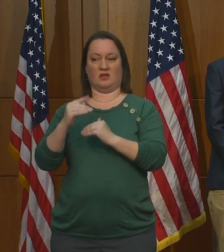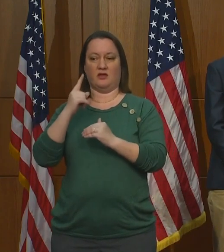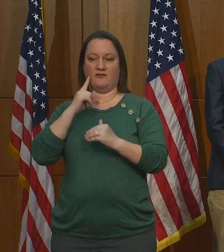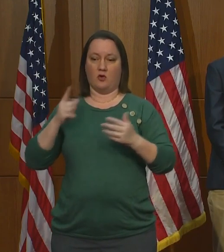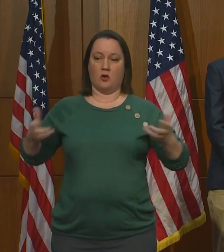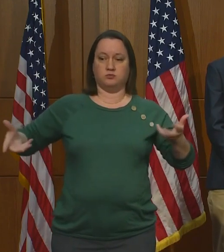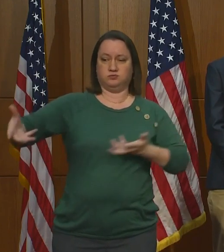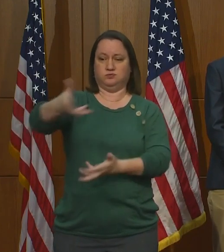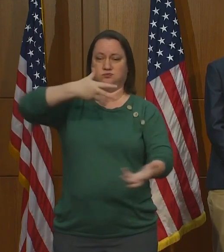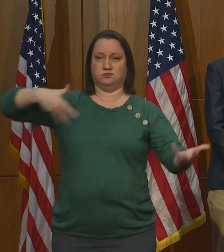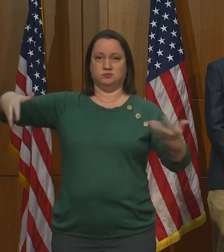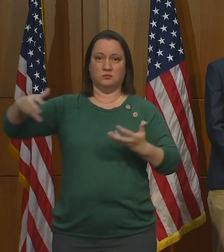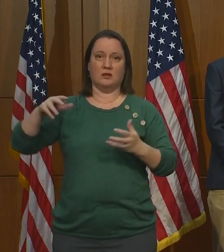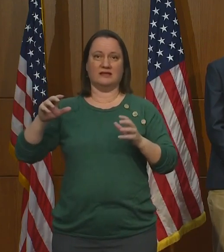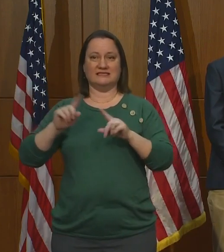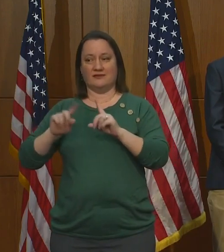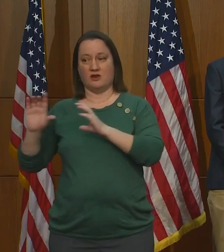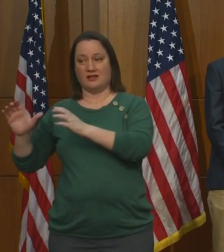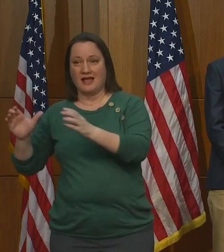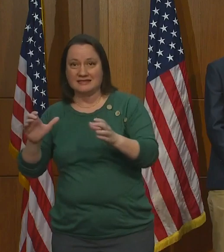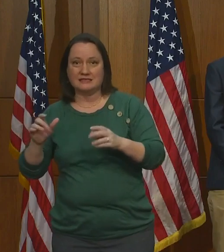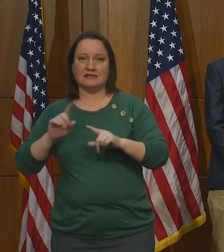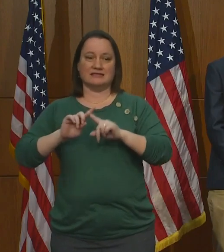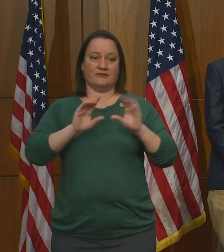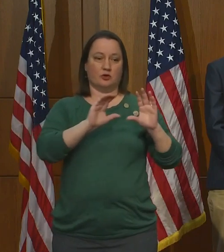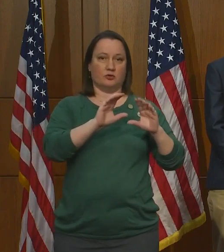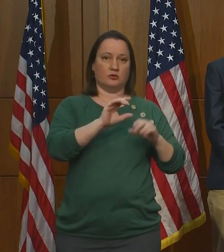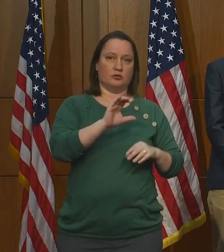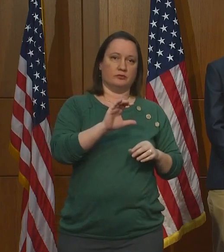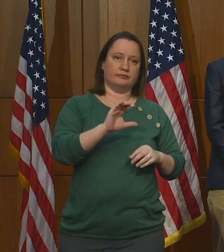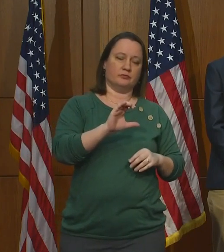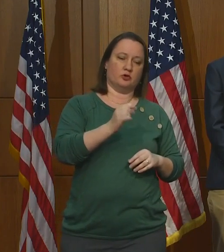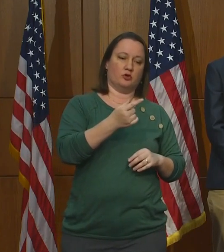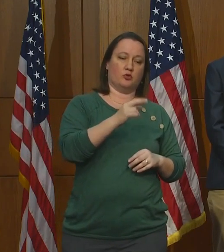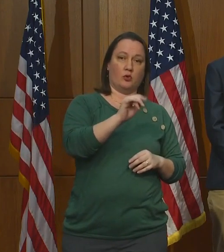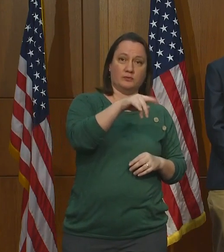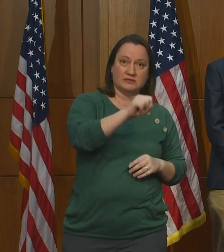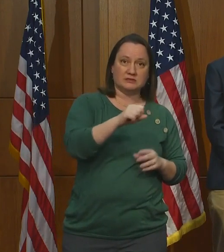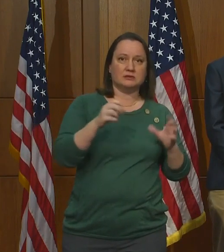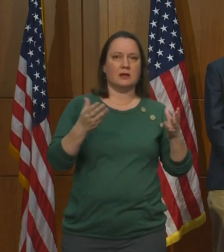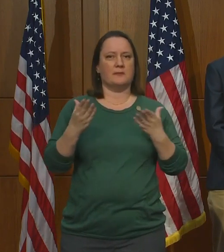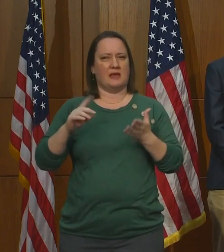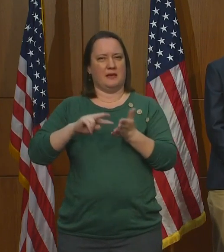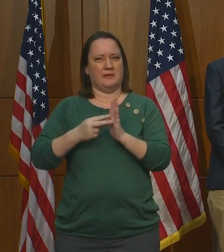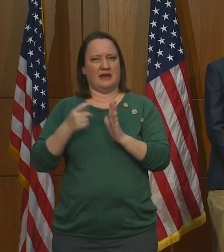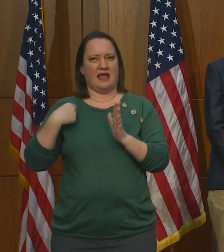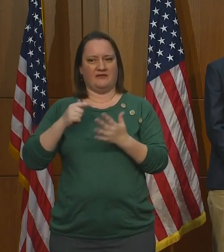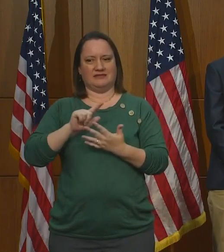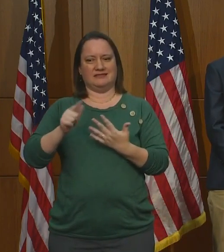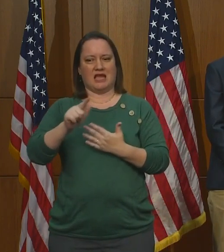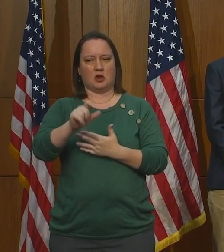EXTENT POSSIBLE. RESTRICTIONS ON MIXING GROUPS OF STUDENTS OR CLASSES OF STUDENTS THE COMBINATION OF THOSE MEASURES